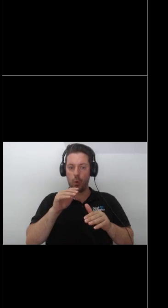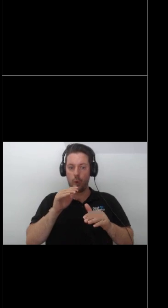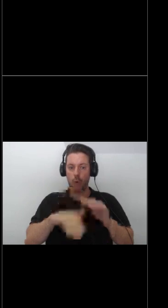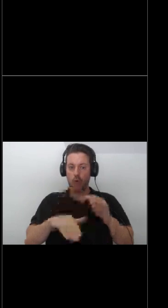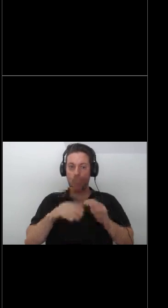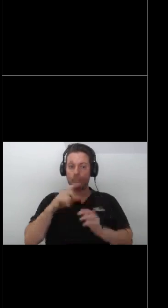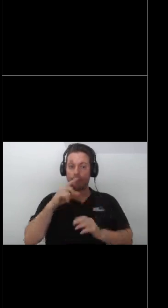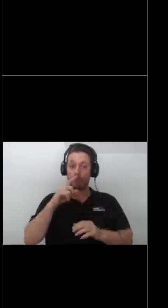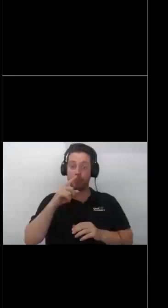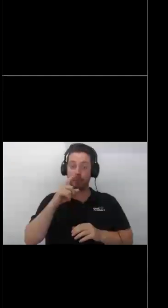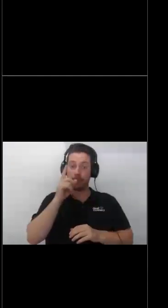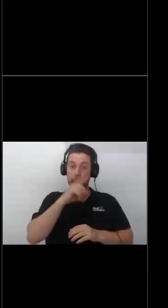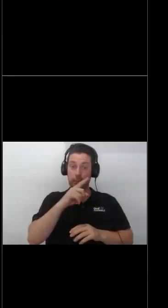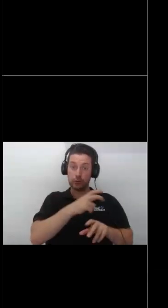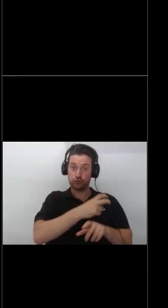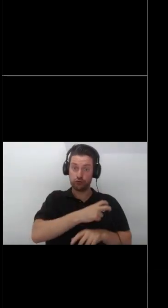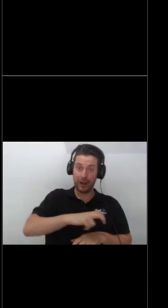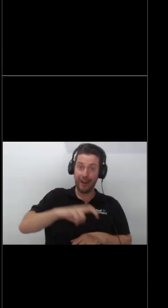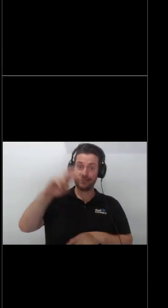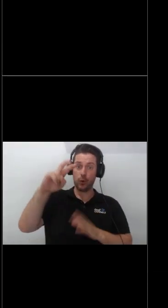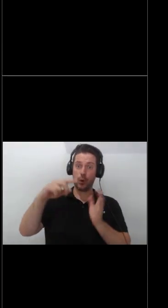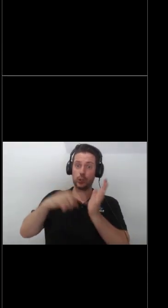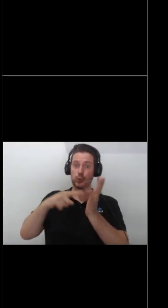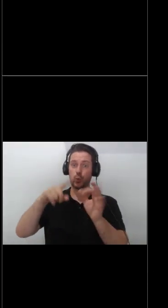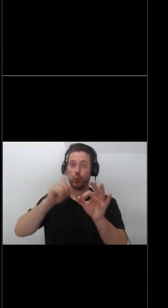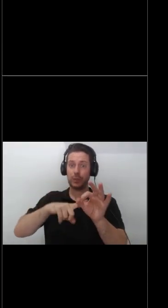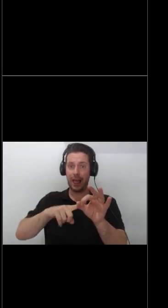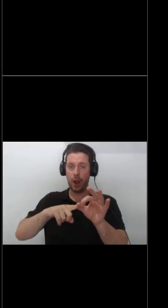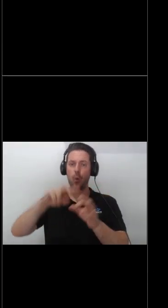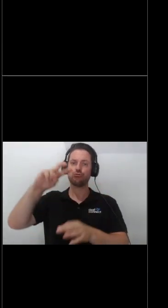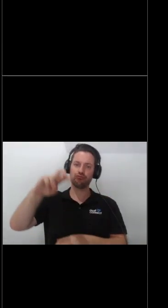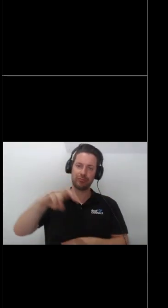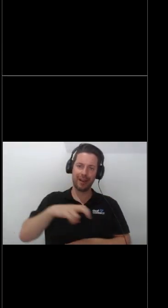the tribunal will appear a hear appeals against decisions